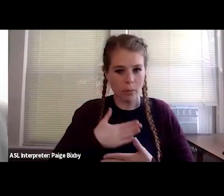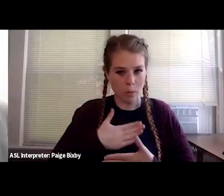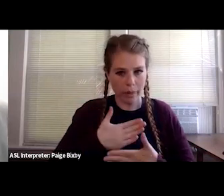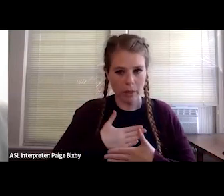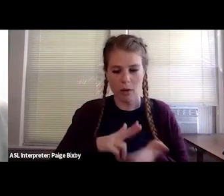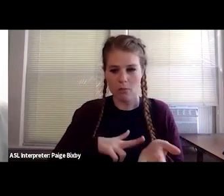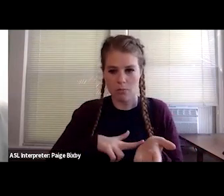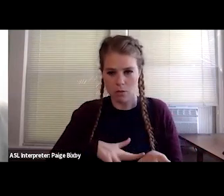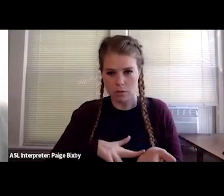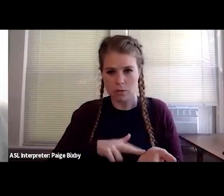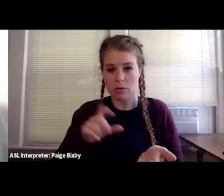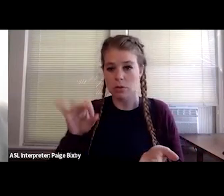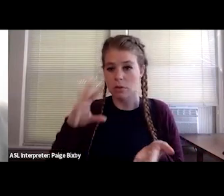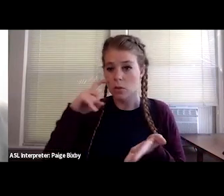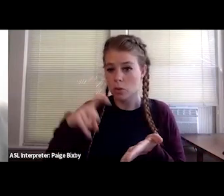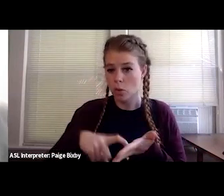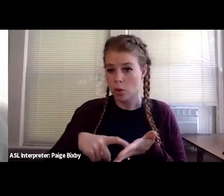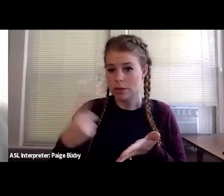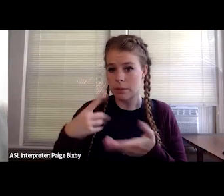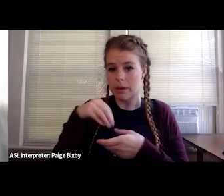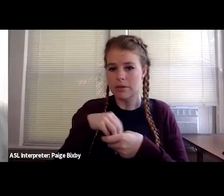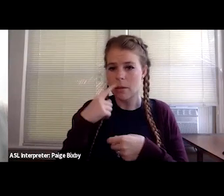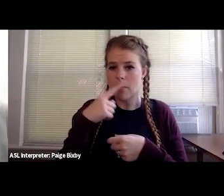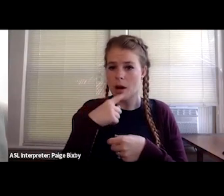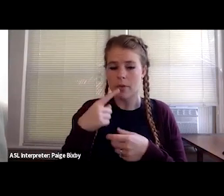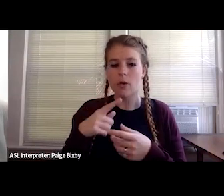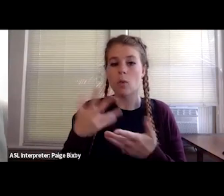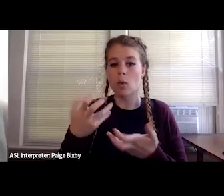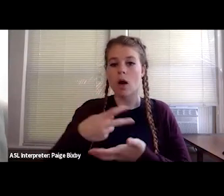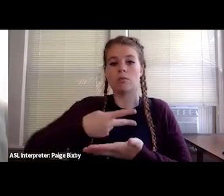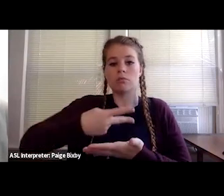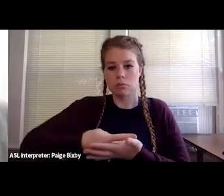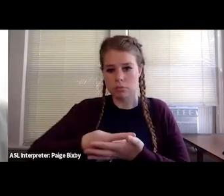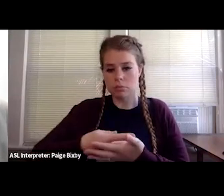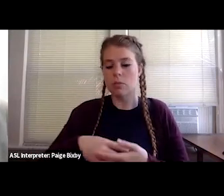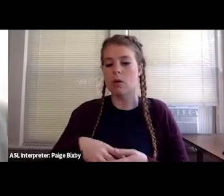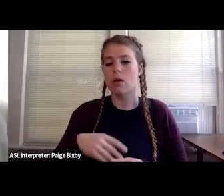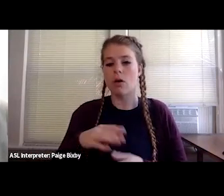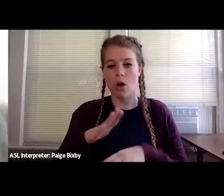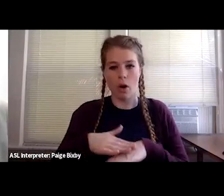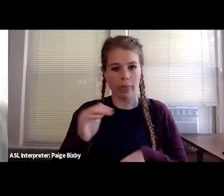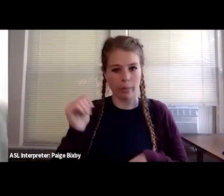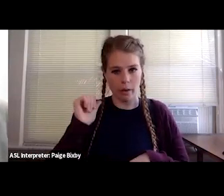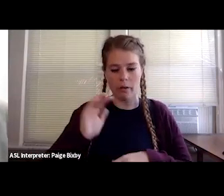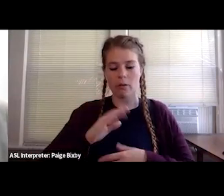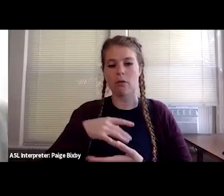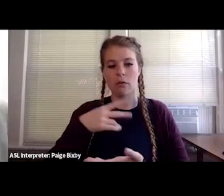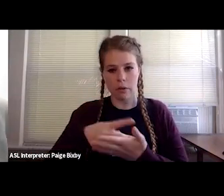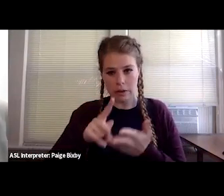So if we notice something in their mouth, you know, we wanna get the person laying flat on their back. We wanna check, you know, their mouth.